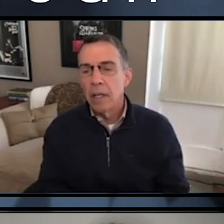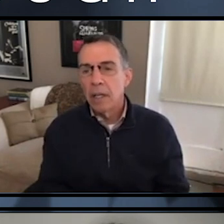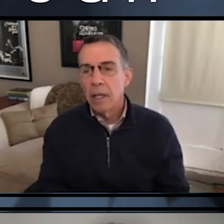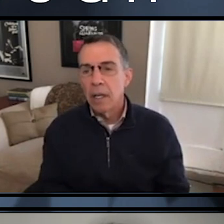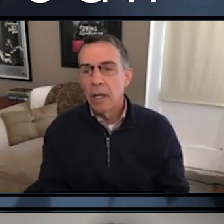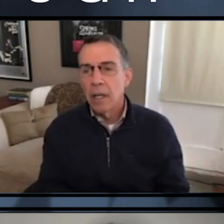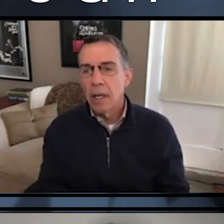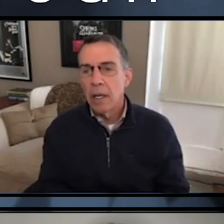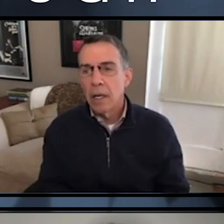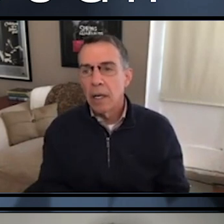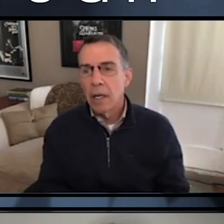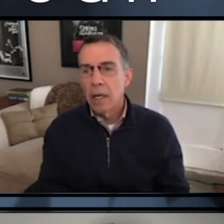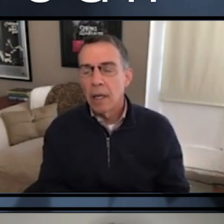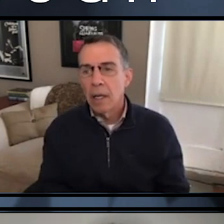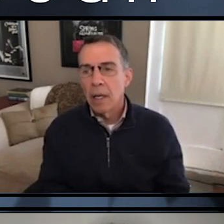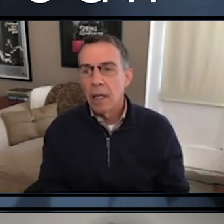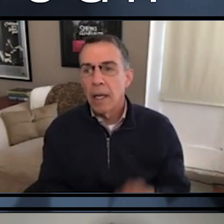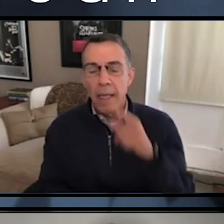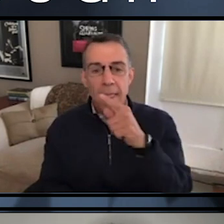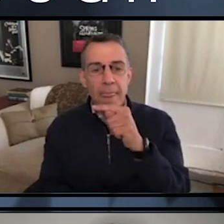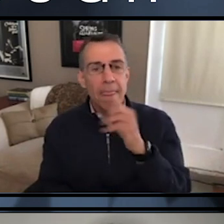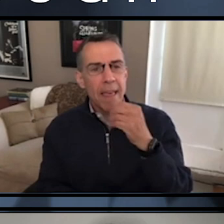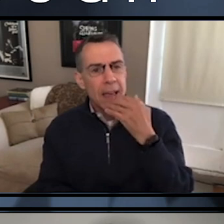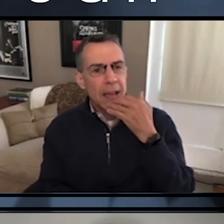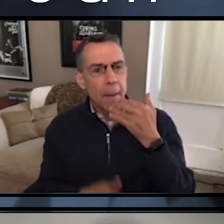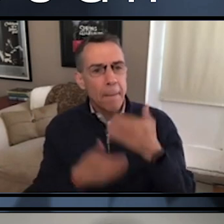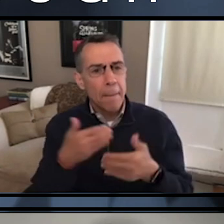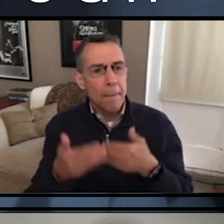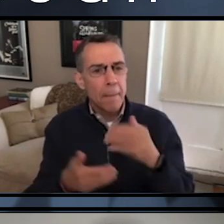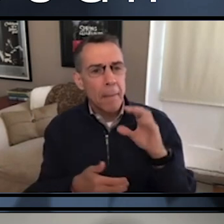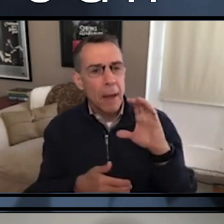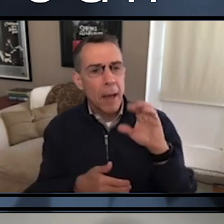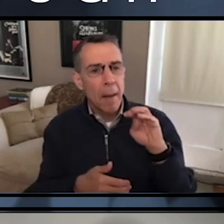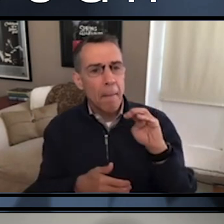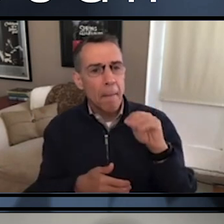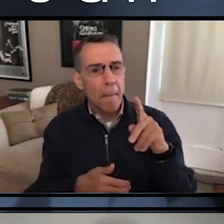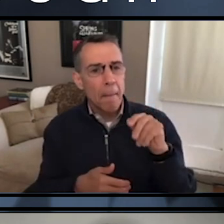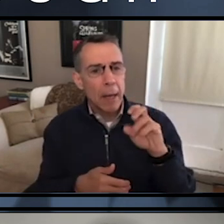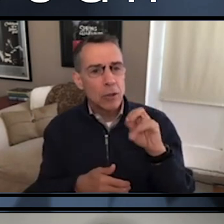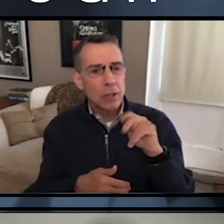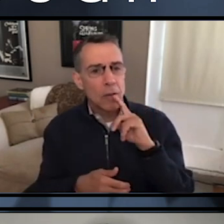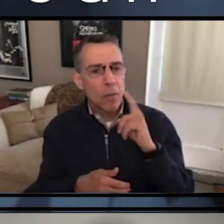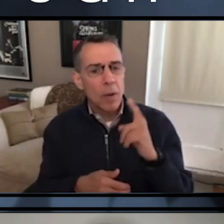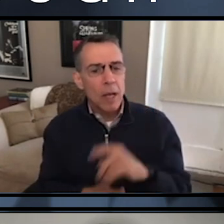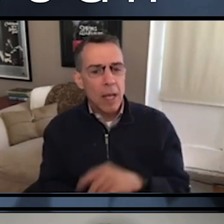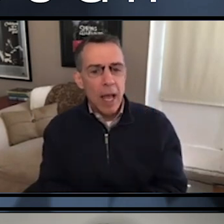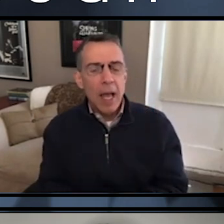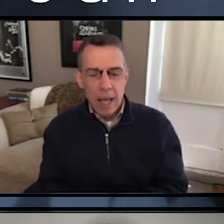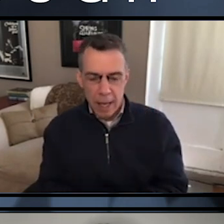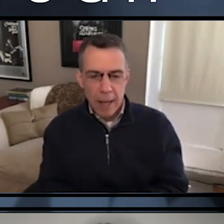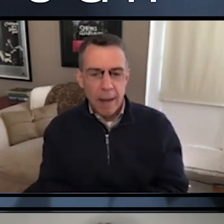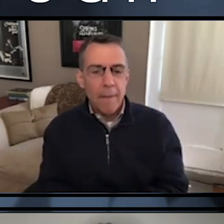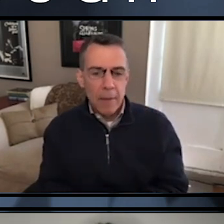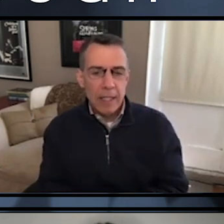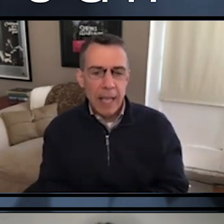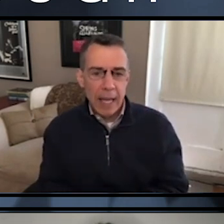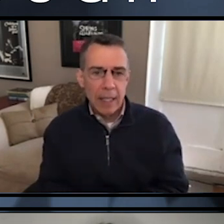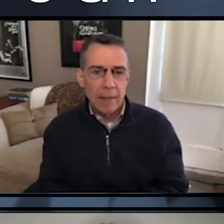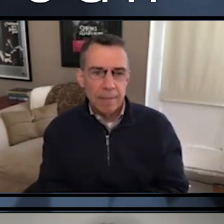Steven: Yeah. The, compassion I feel like is one of the things that's important. Compassionate and kindness. Marlee: Exactly!